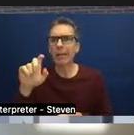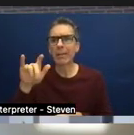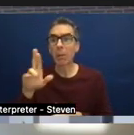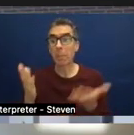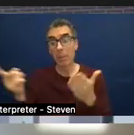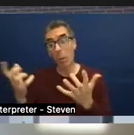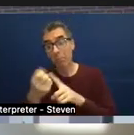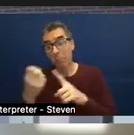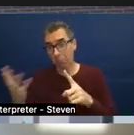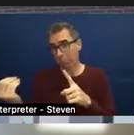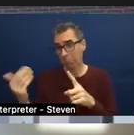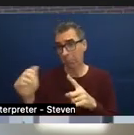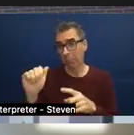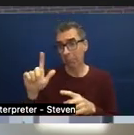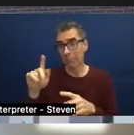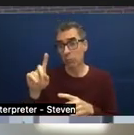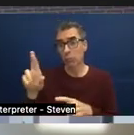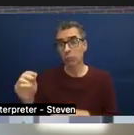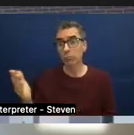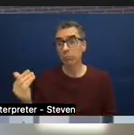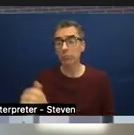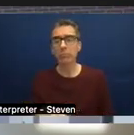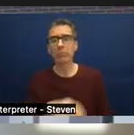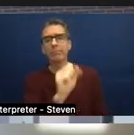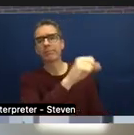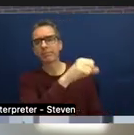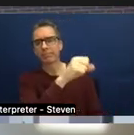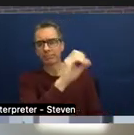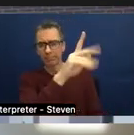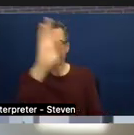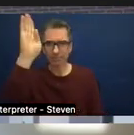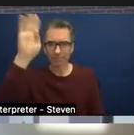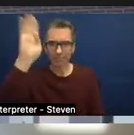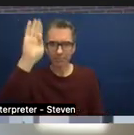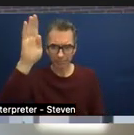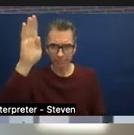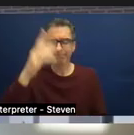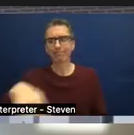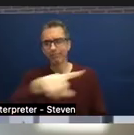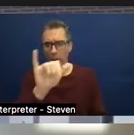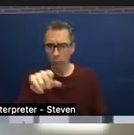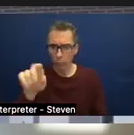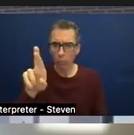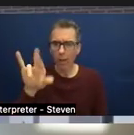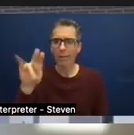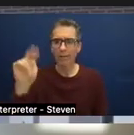that would be great. Thank you. Yeah, hi everybody, hi Ryan. Hi.